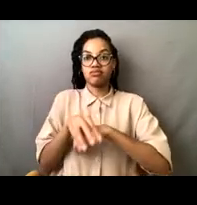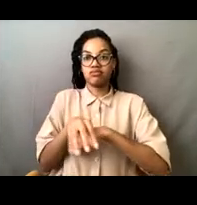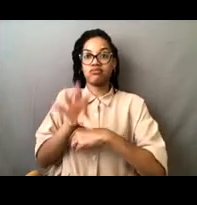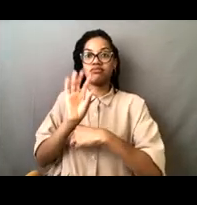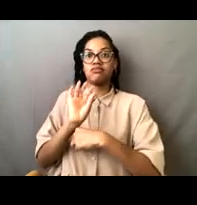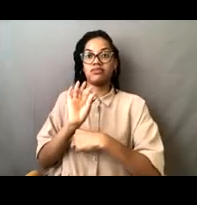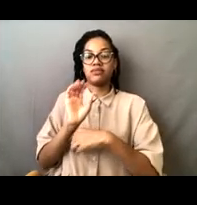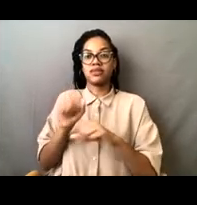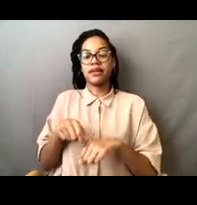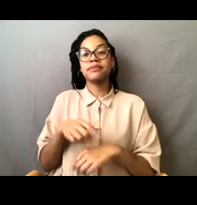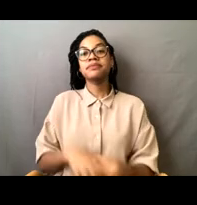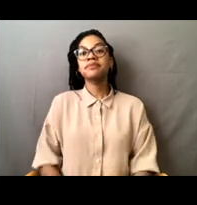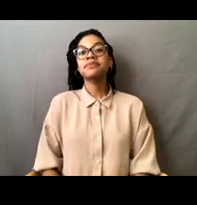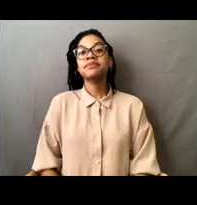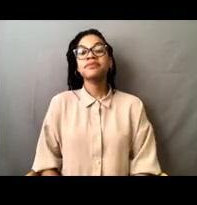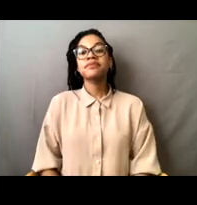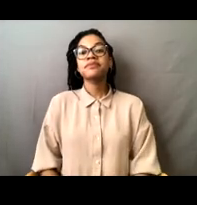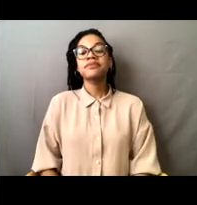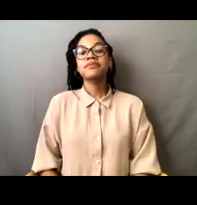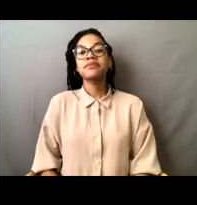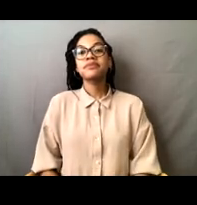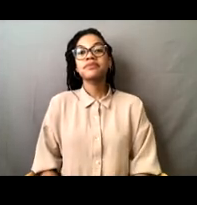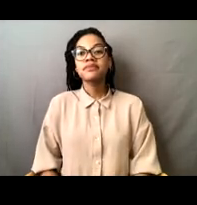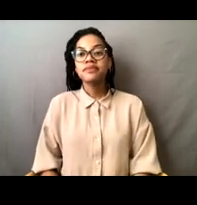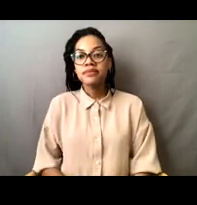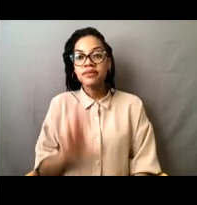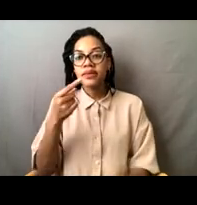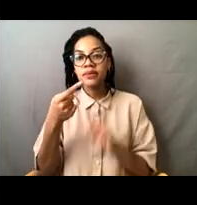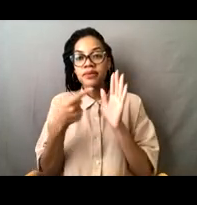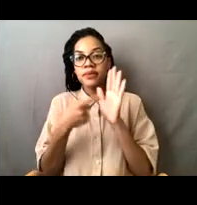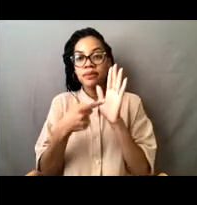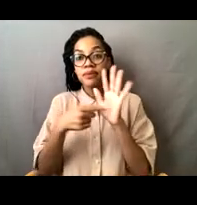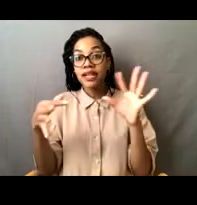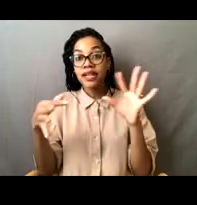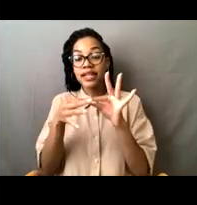and it is connected through this cable,